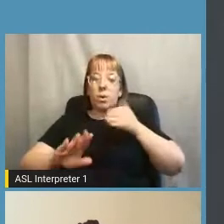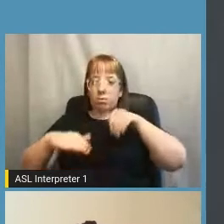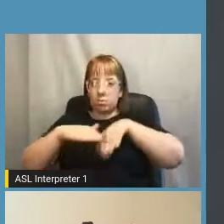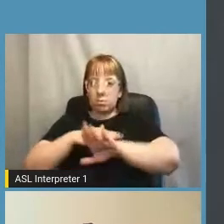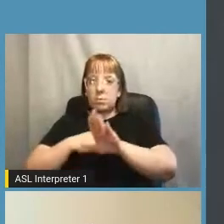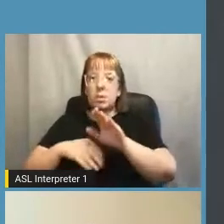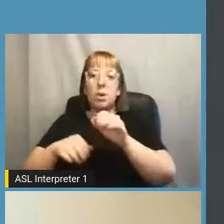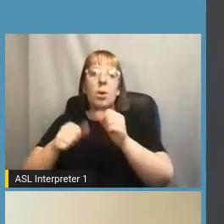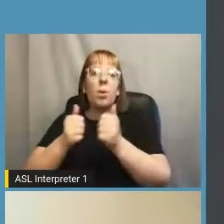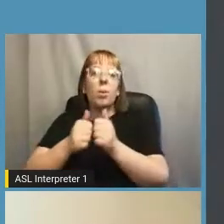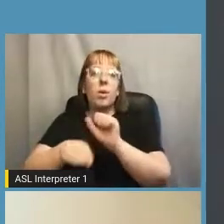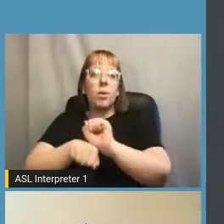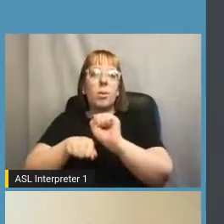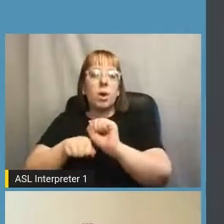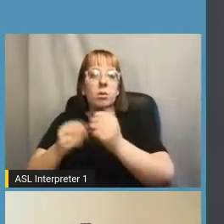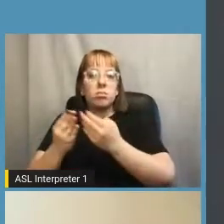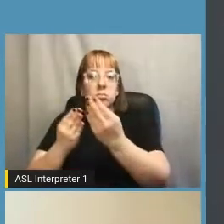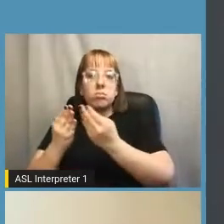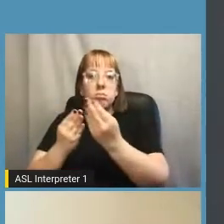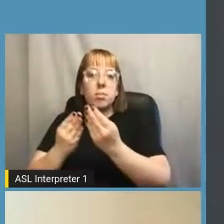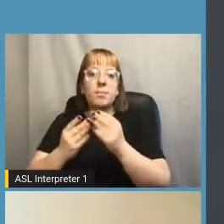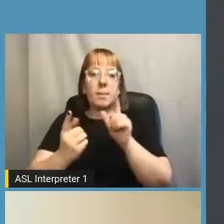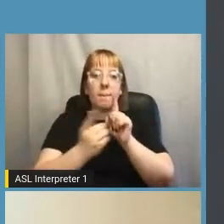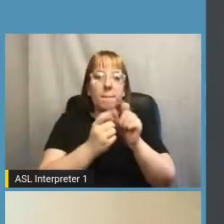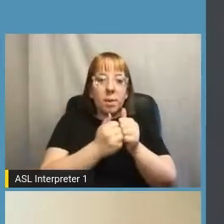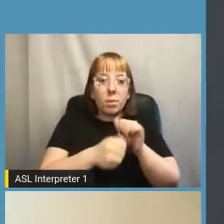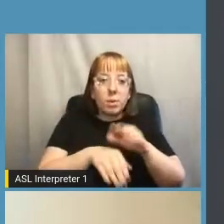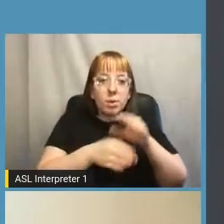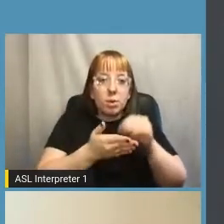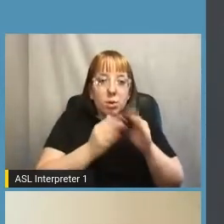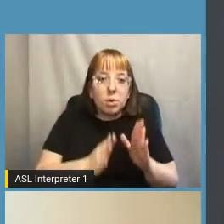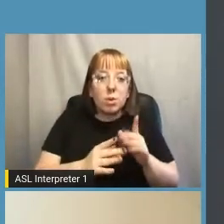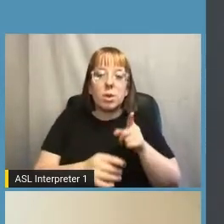the student i had to meet with the student the student it was important for them to let me know